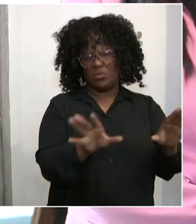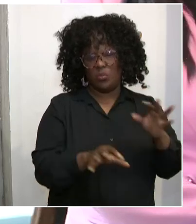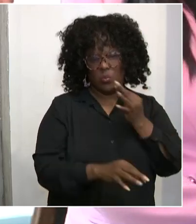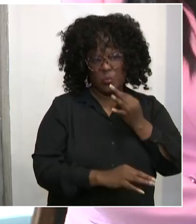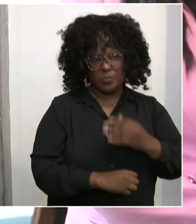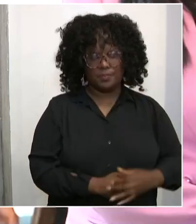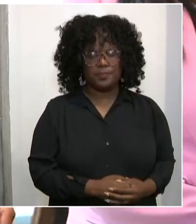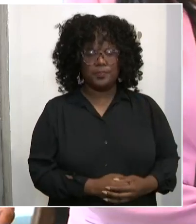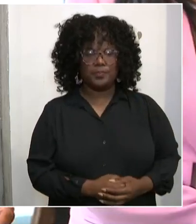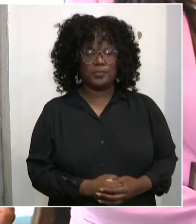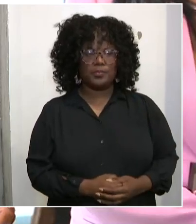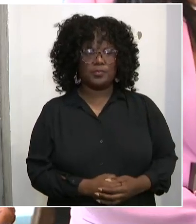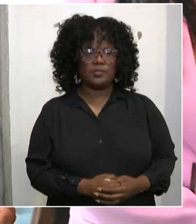We'll figure out how that's accommodated.